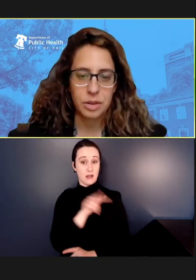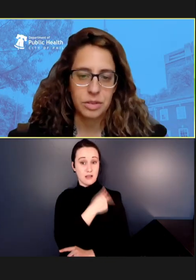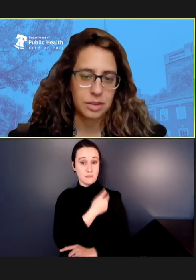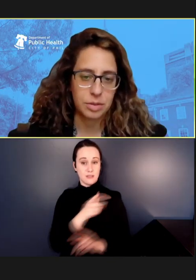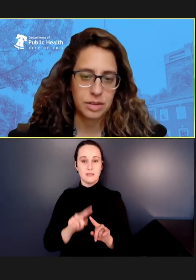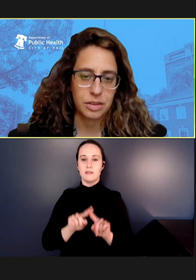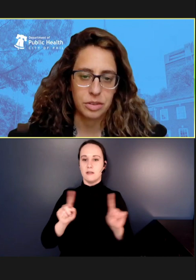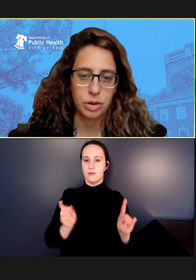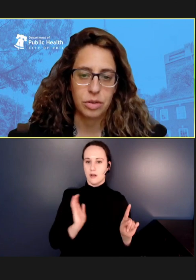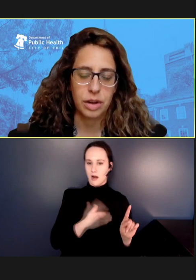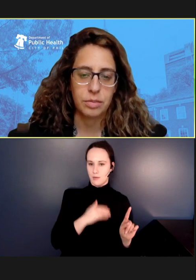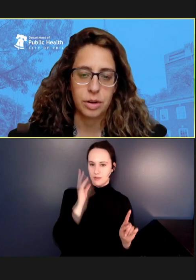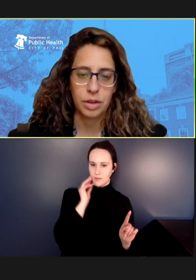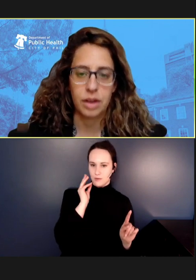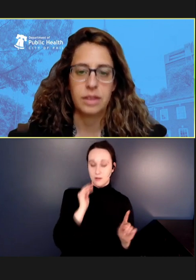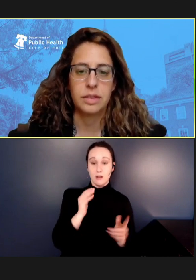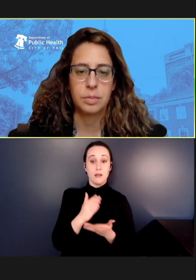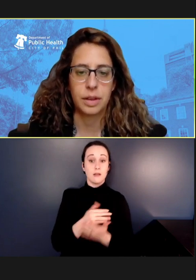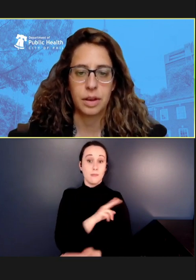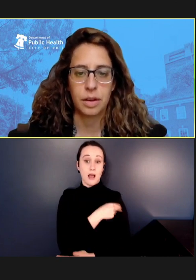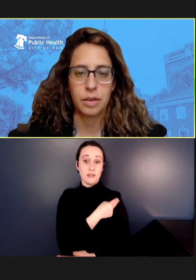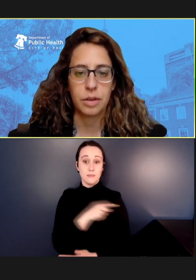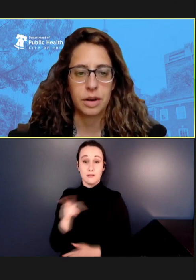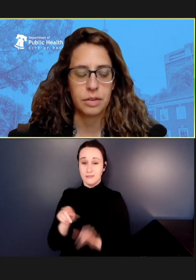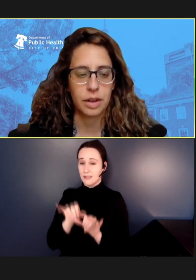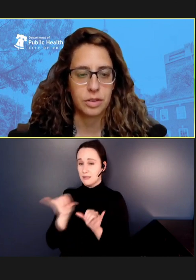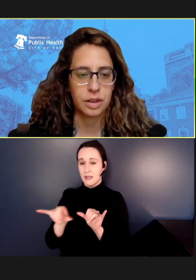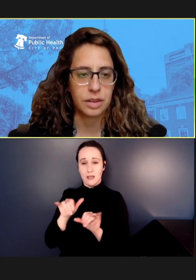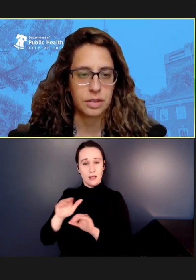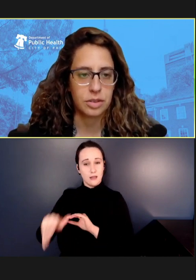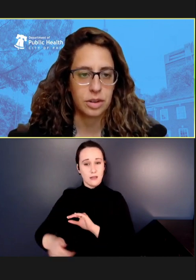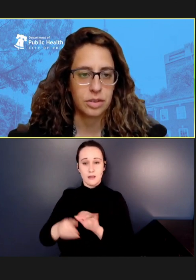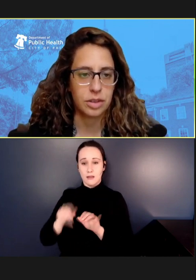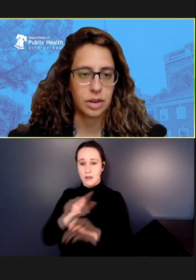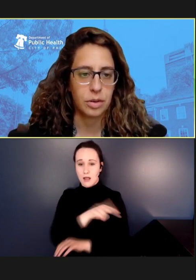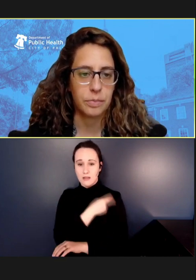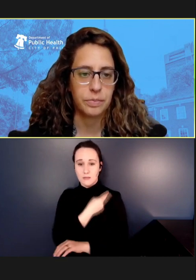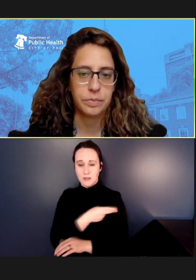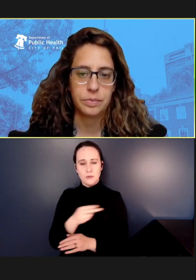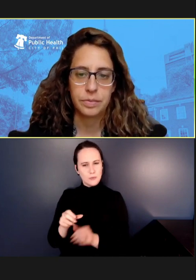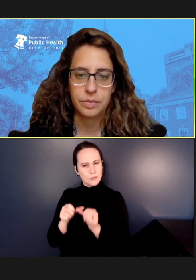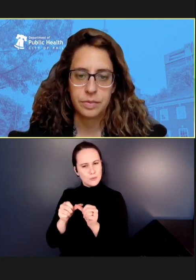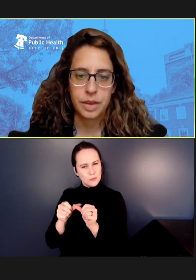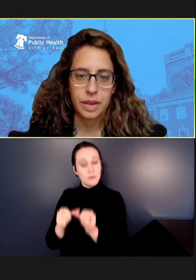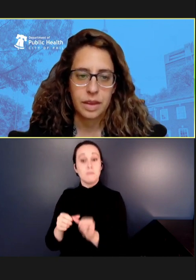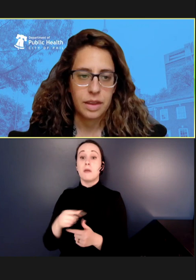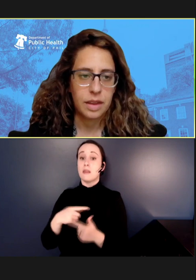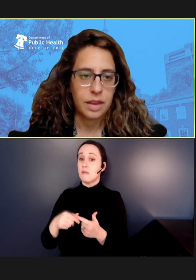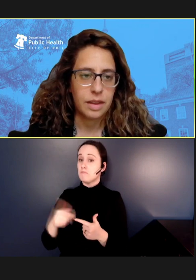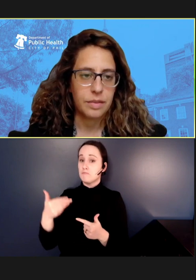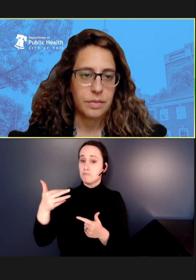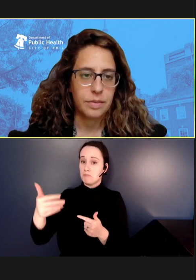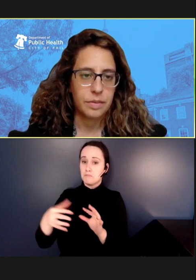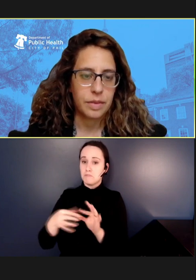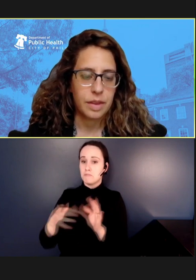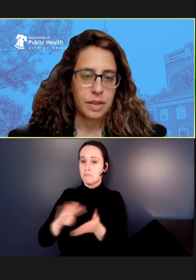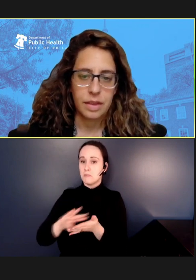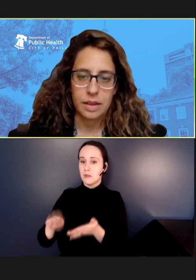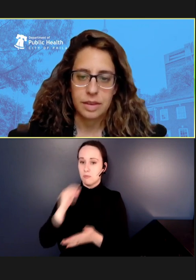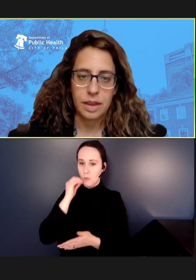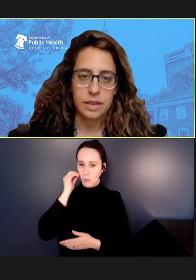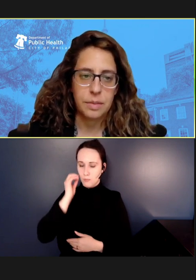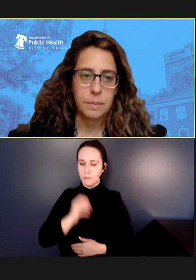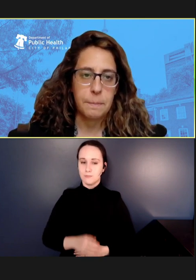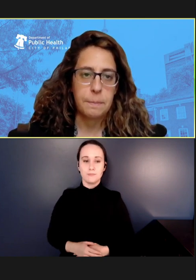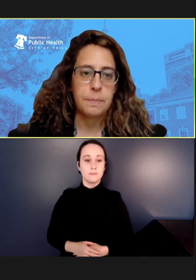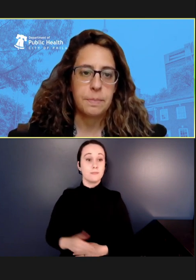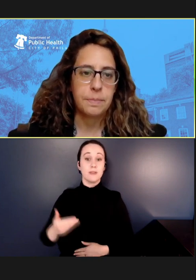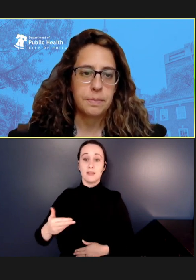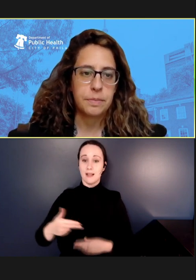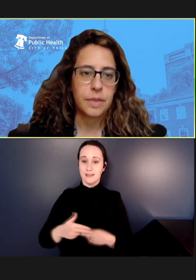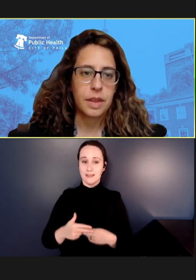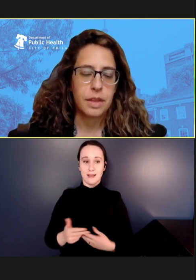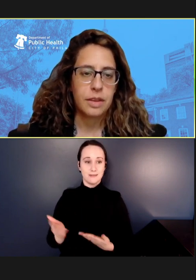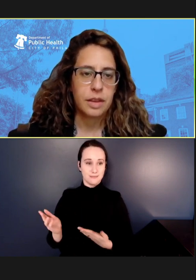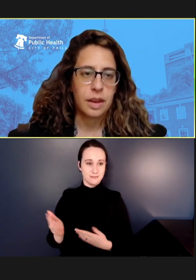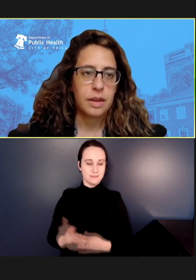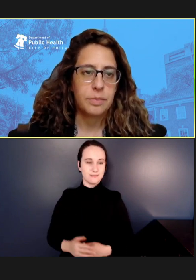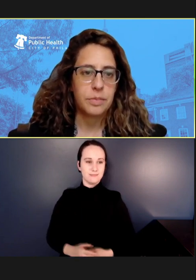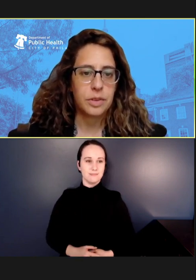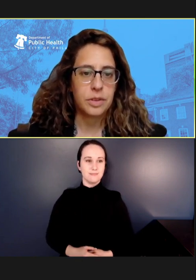those hospitalizations were quite prolonged, but all were eventually discharged home. Next slide.